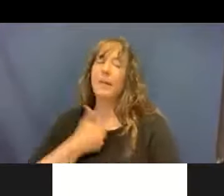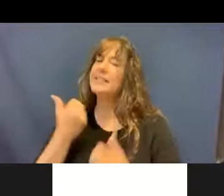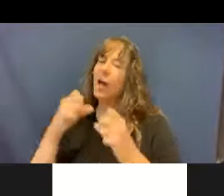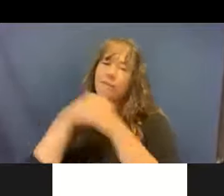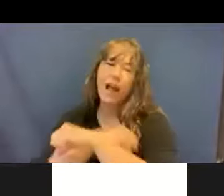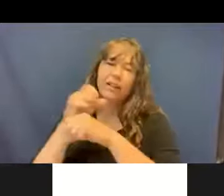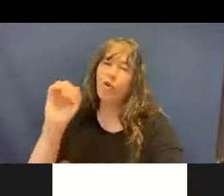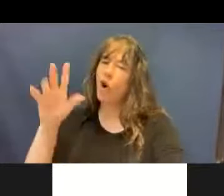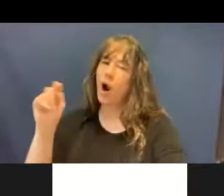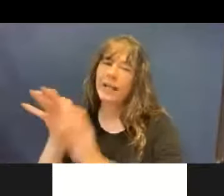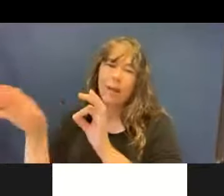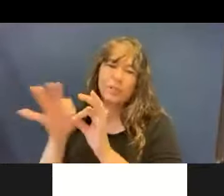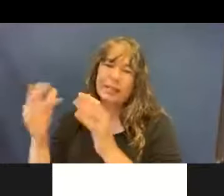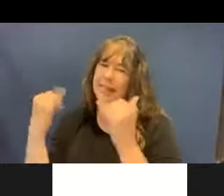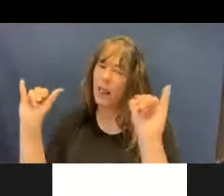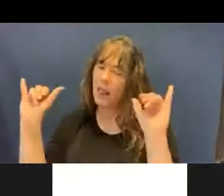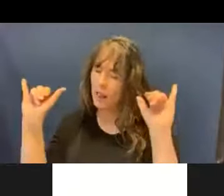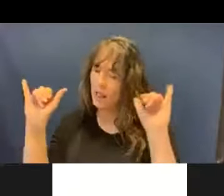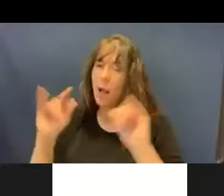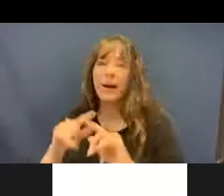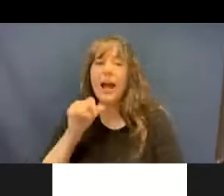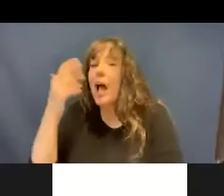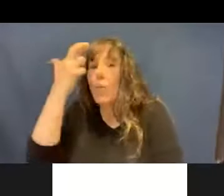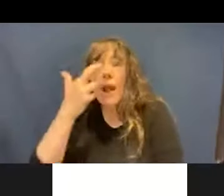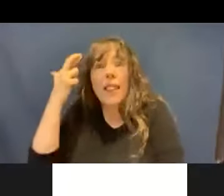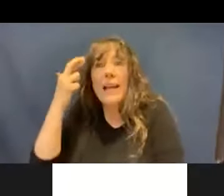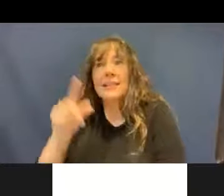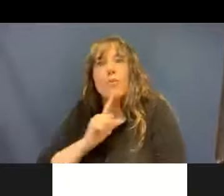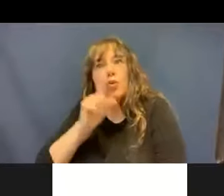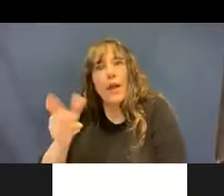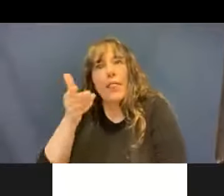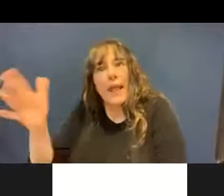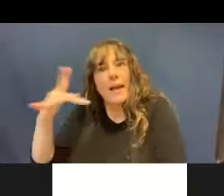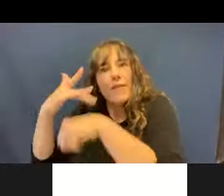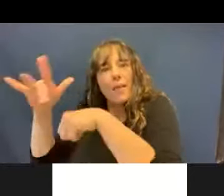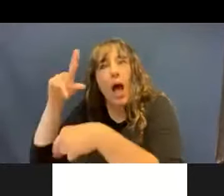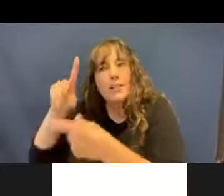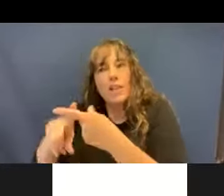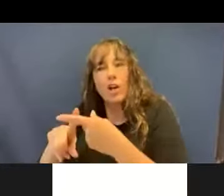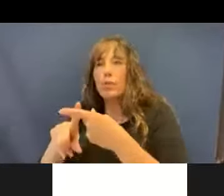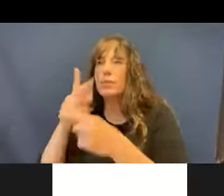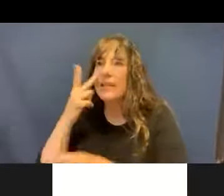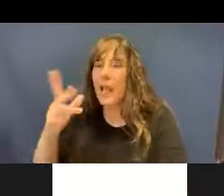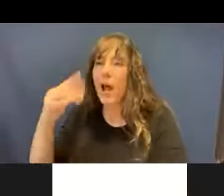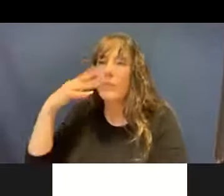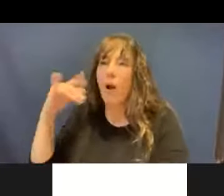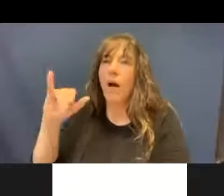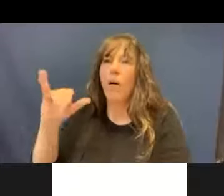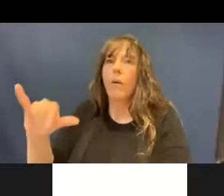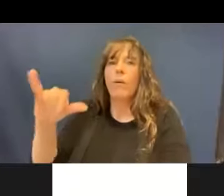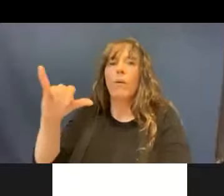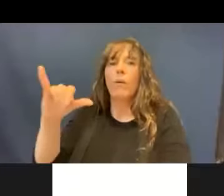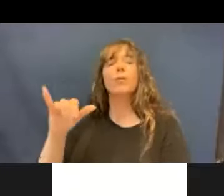that I didn't realize was a real thing until you really get into it. And it's hard. It's